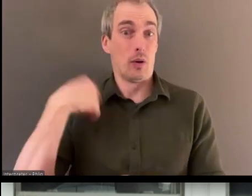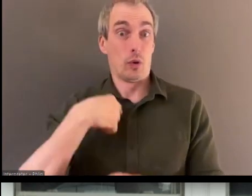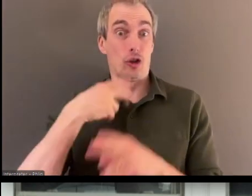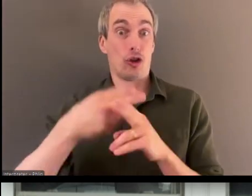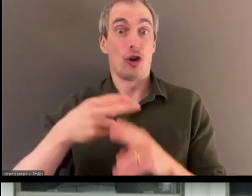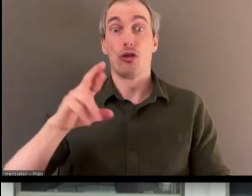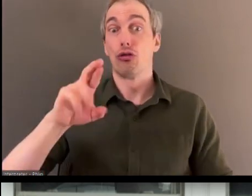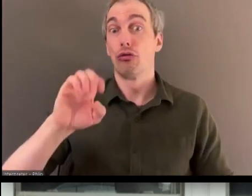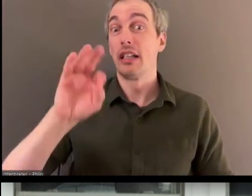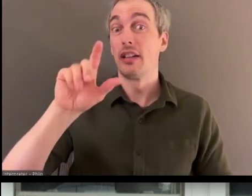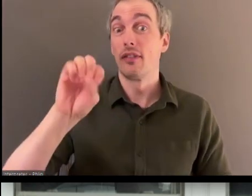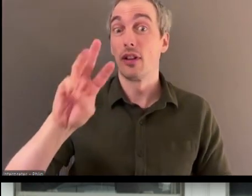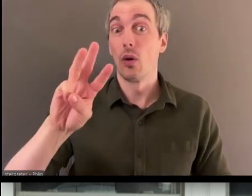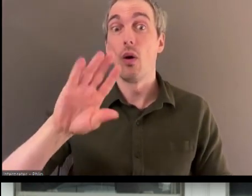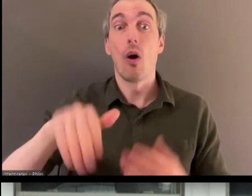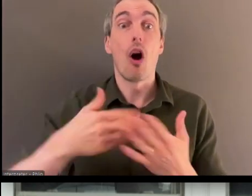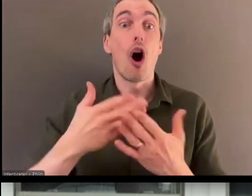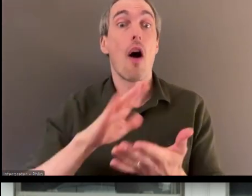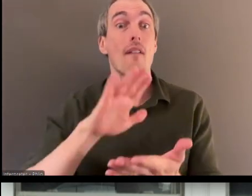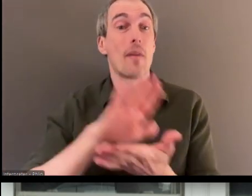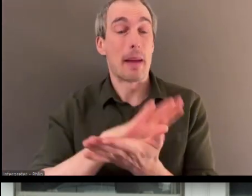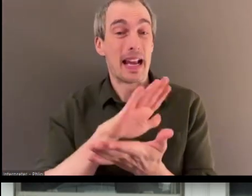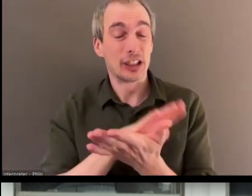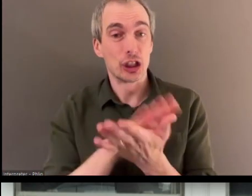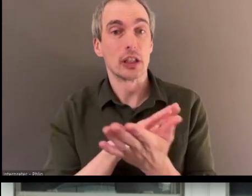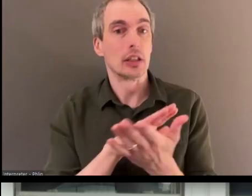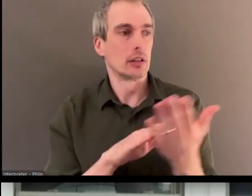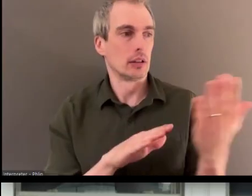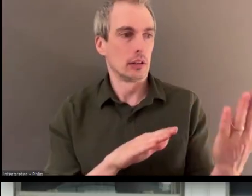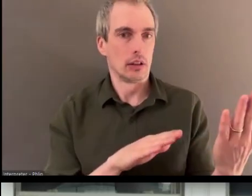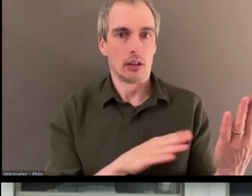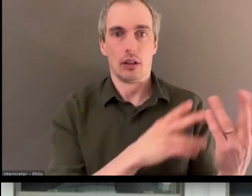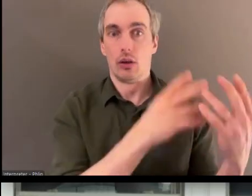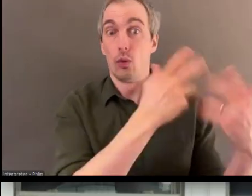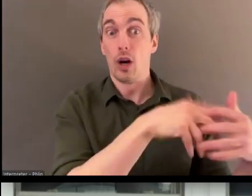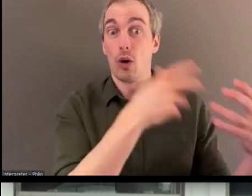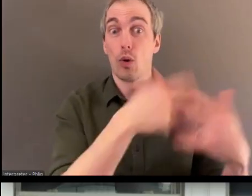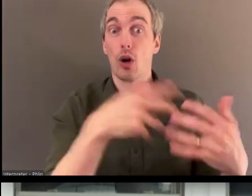Because pages, frankly, are a thing of the past in my mind. We don't need pages.